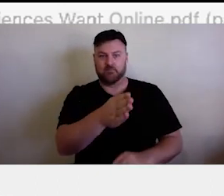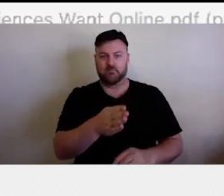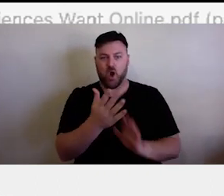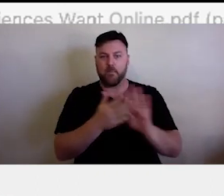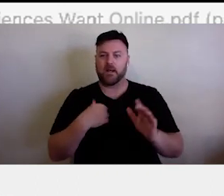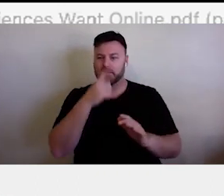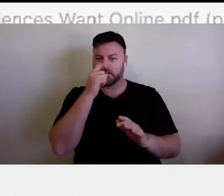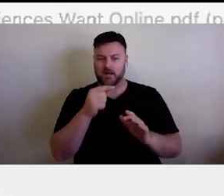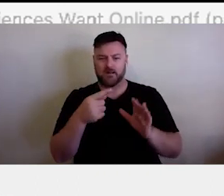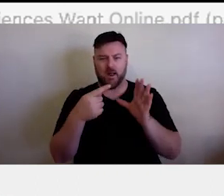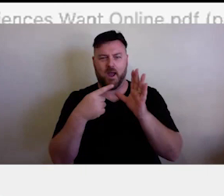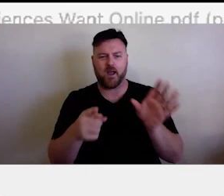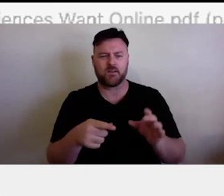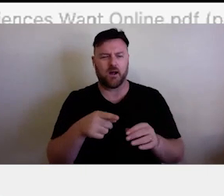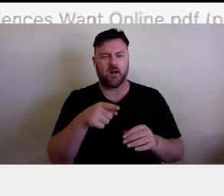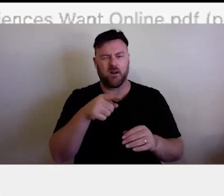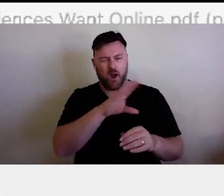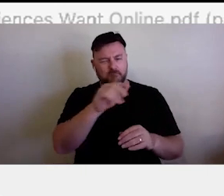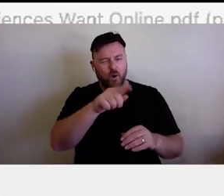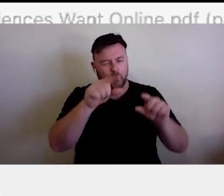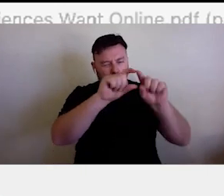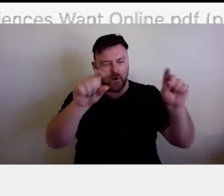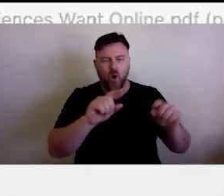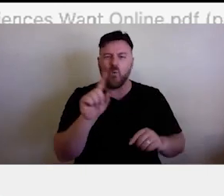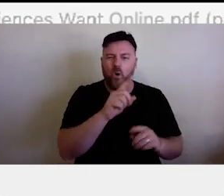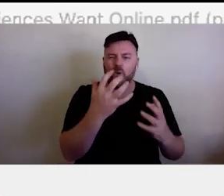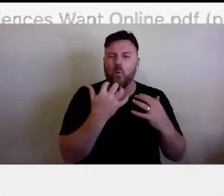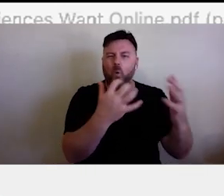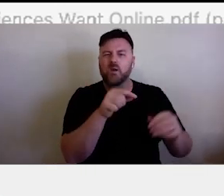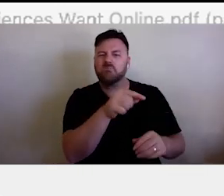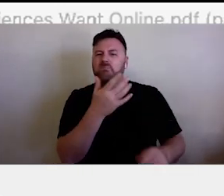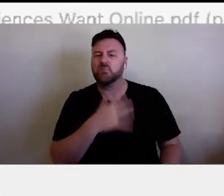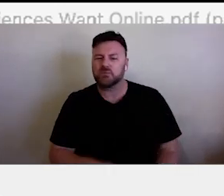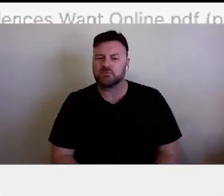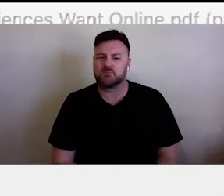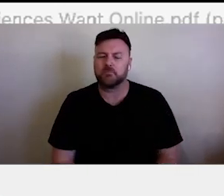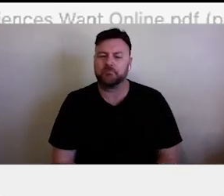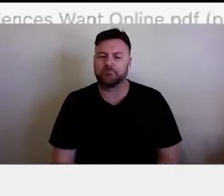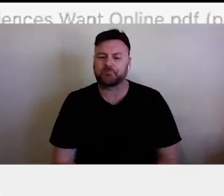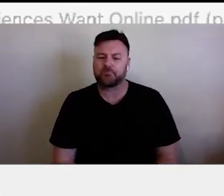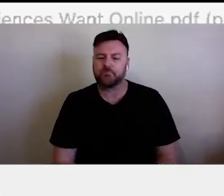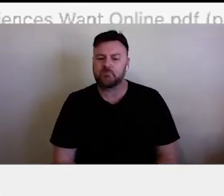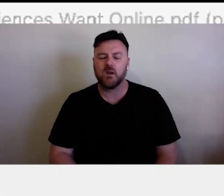week when Kevin and Frances and Ian and lura met to talk about the session, I said -- Laura met to talk about the session, I said can we